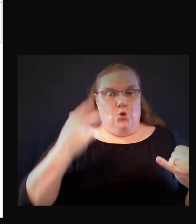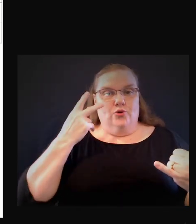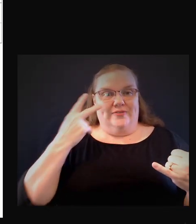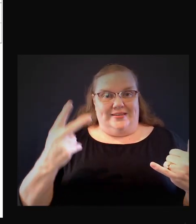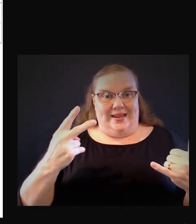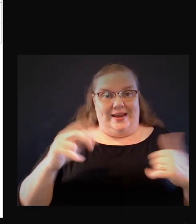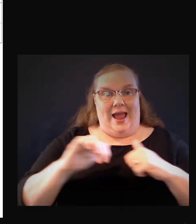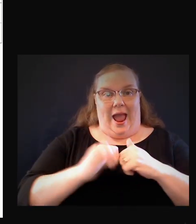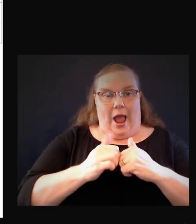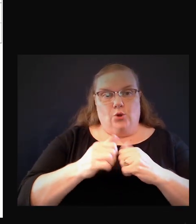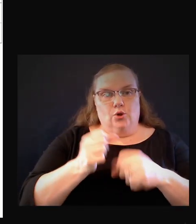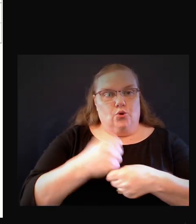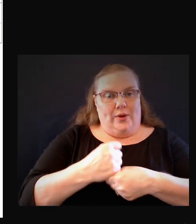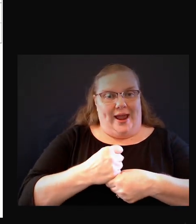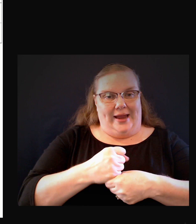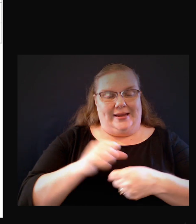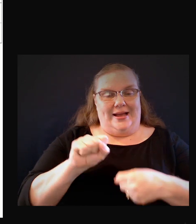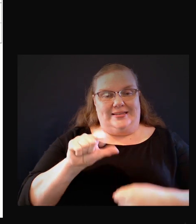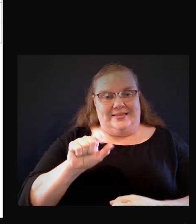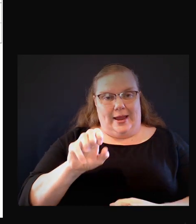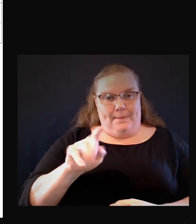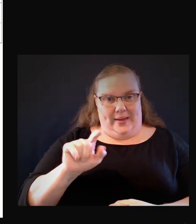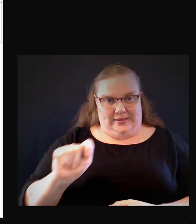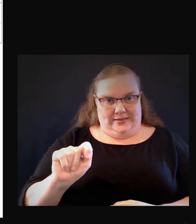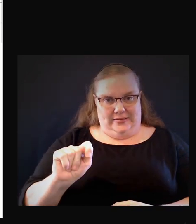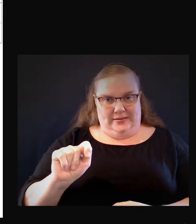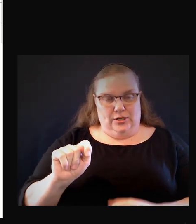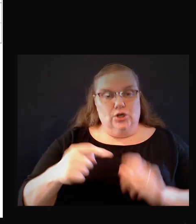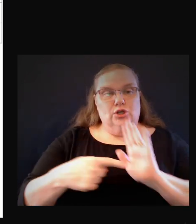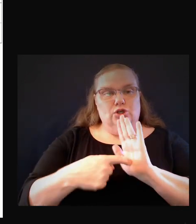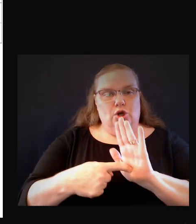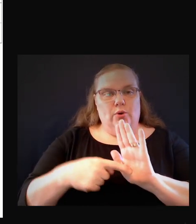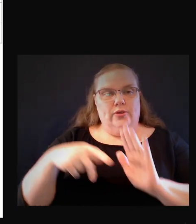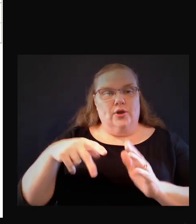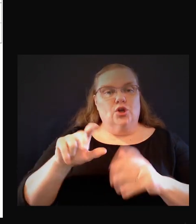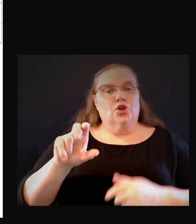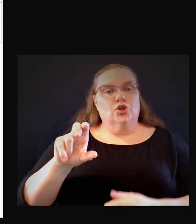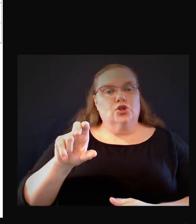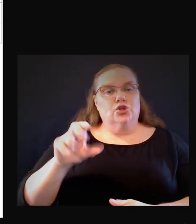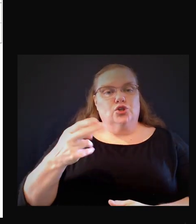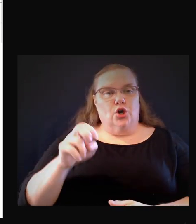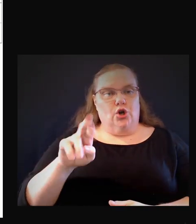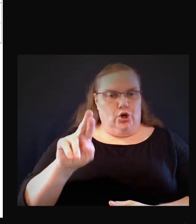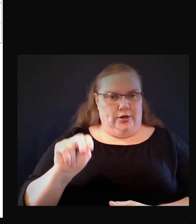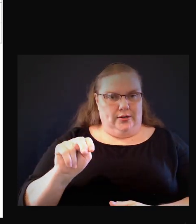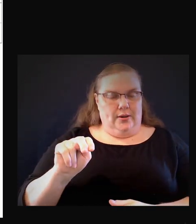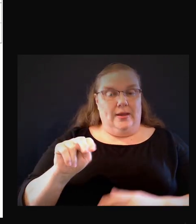using the Churn Predicate. Let's figure out how to create mitigation strategies directly from the platform.